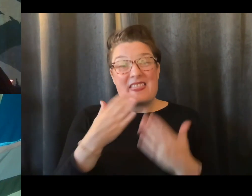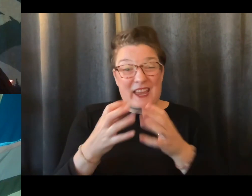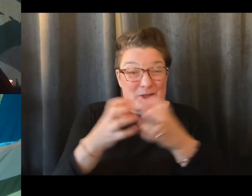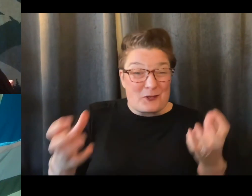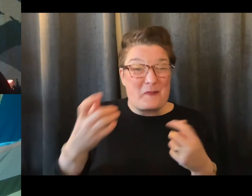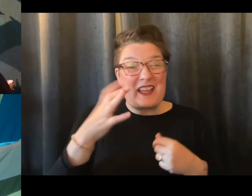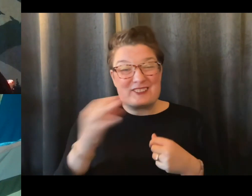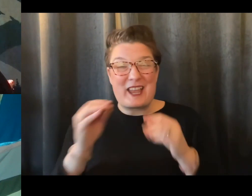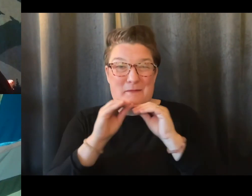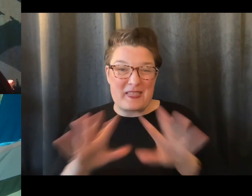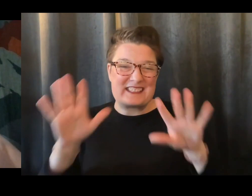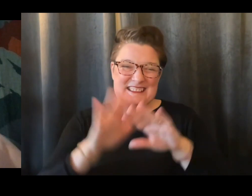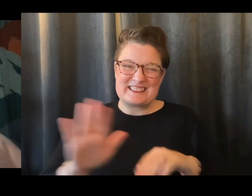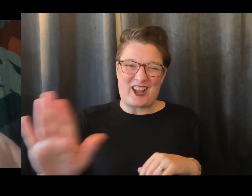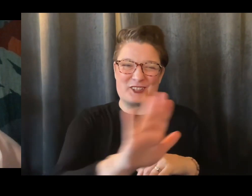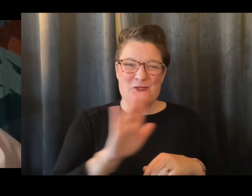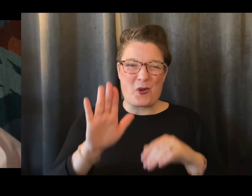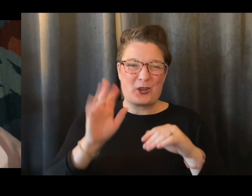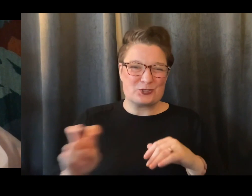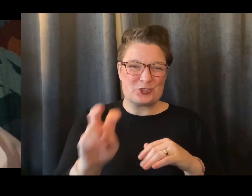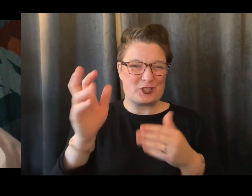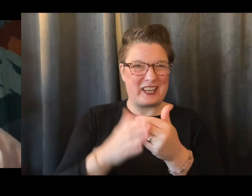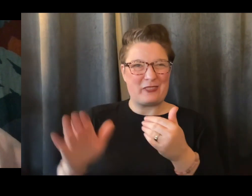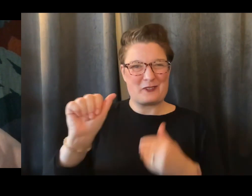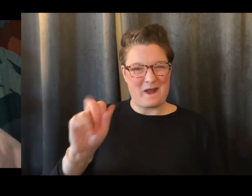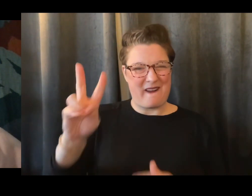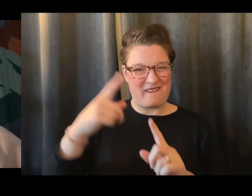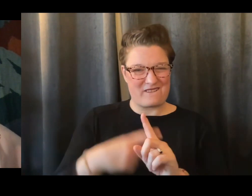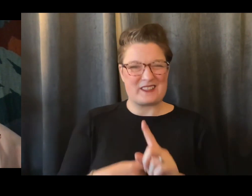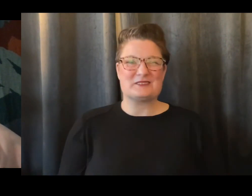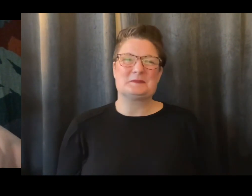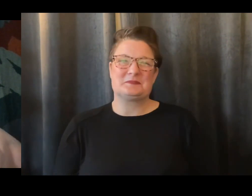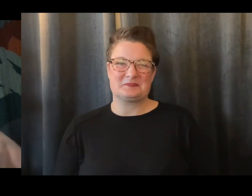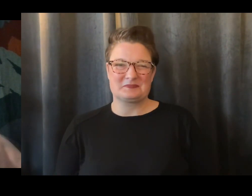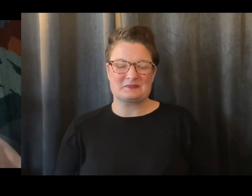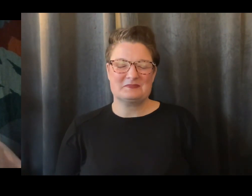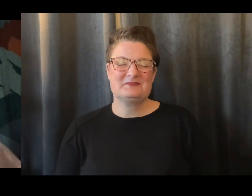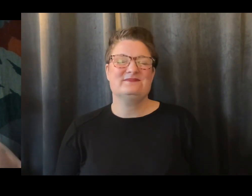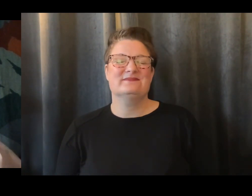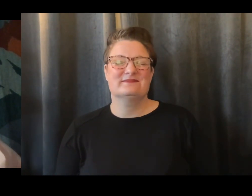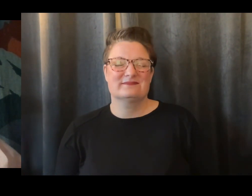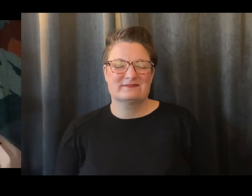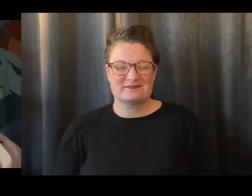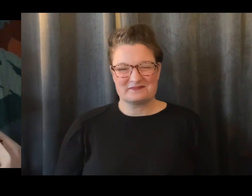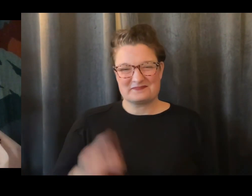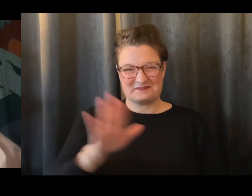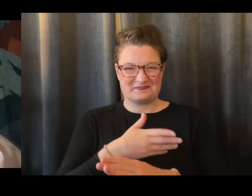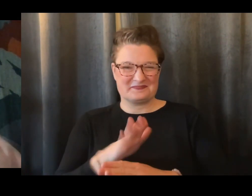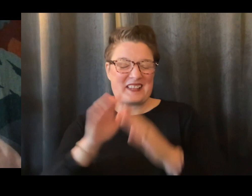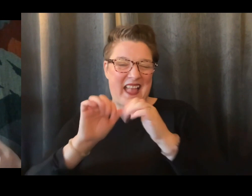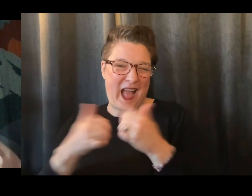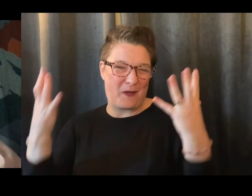. How beautiful and delicious it is to see the way you move, I notice and